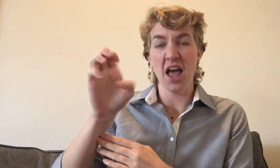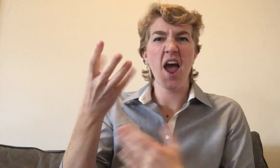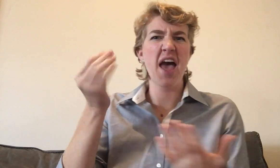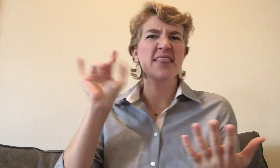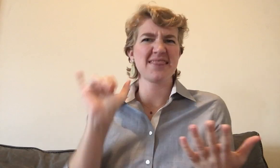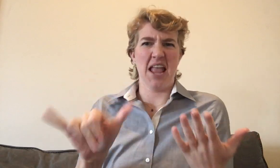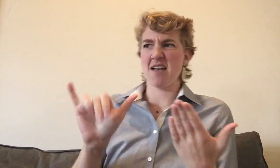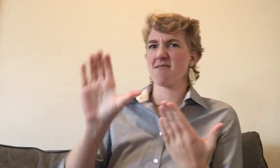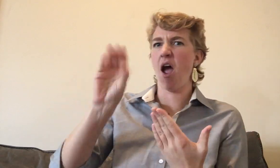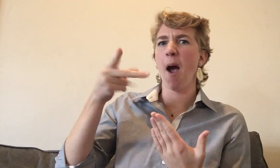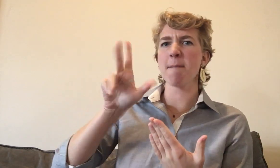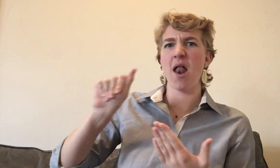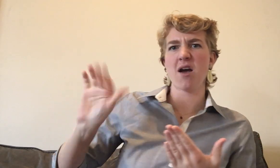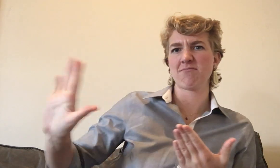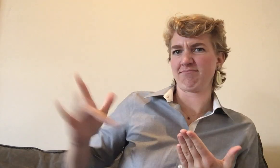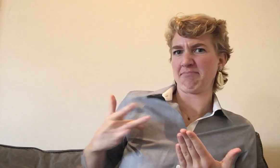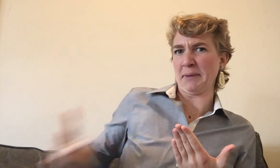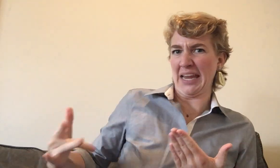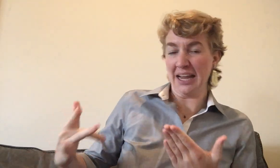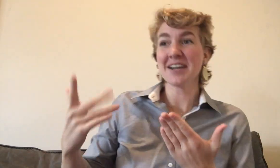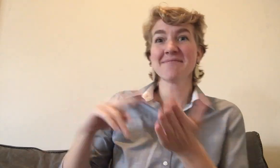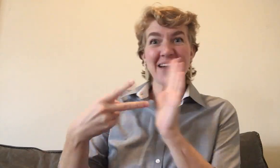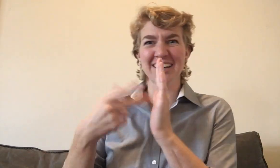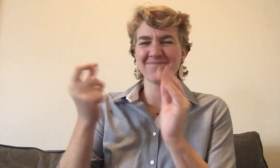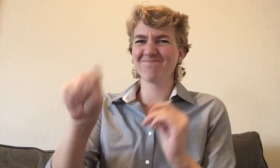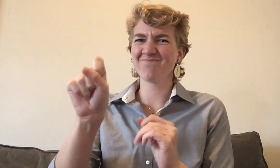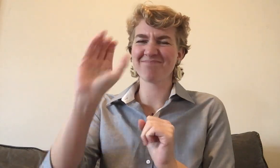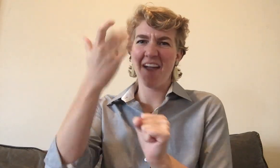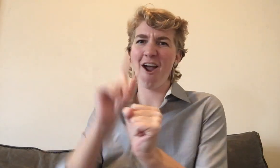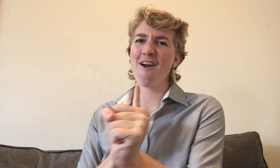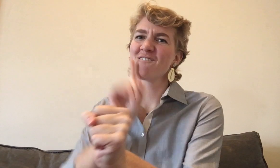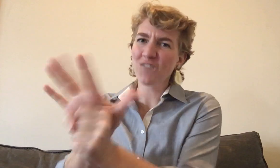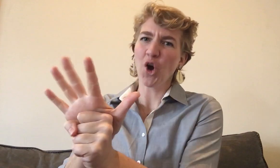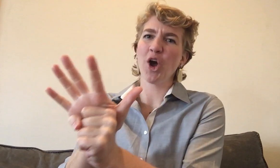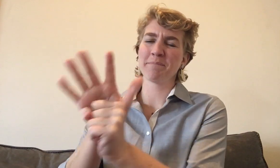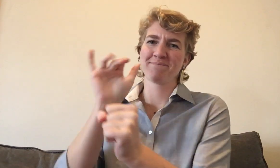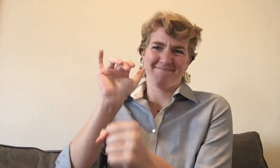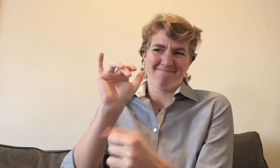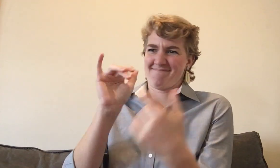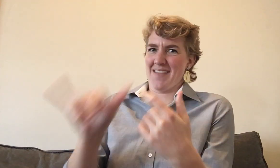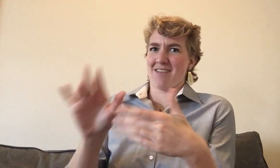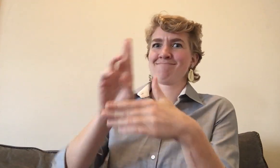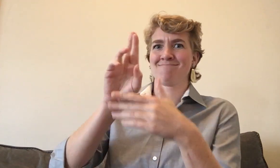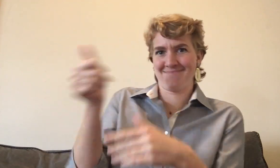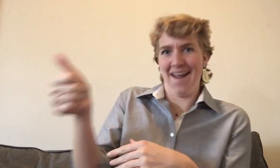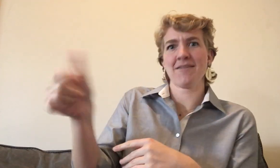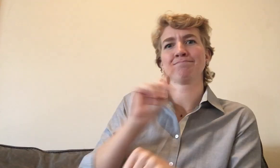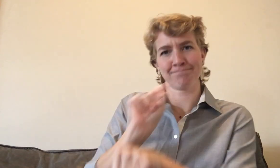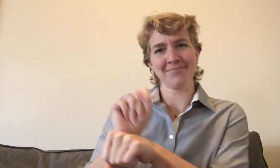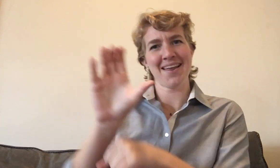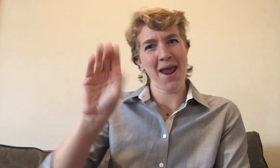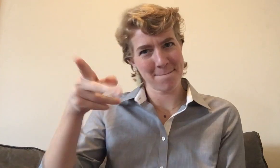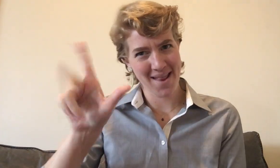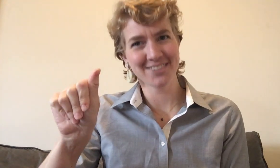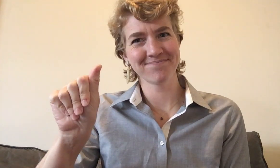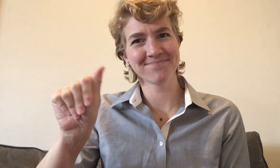along with the universal tendency of copulas to pair with individual-level predicates, confirms that SELF is a copula in ASL.